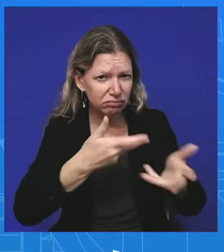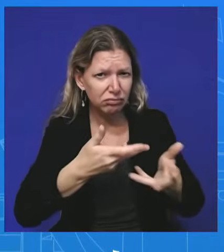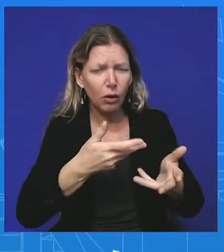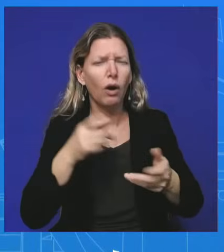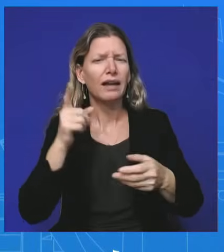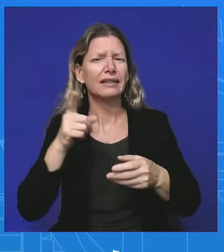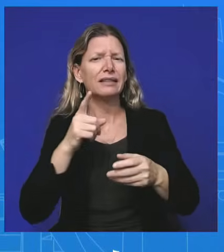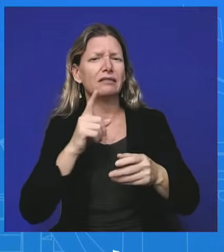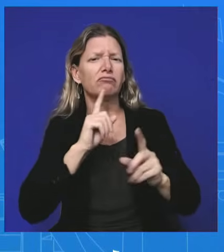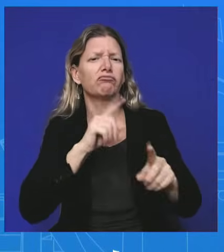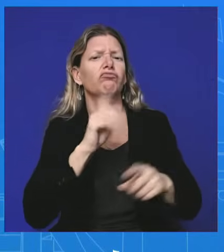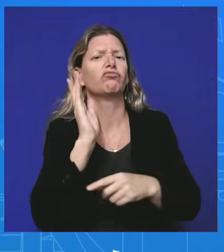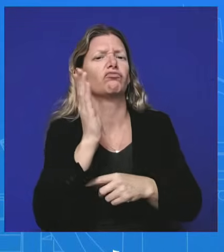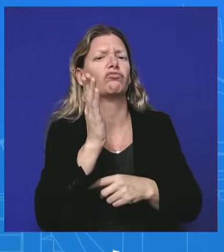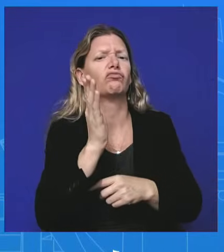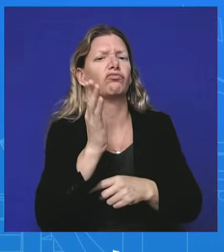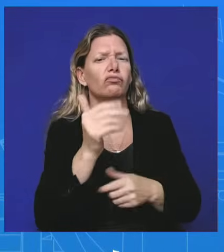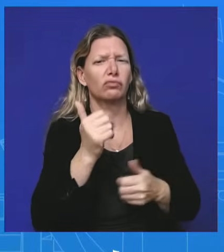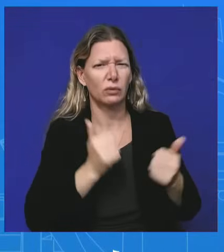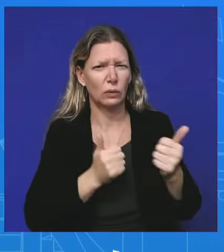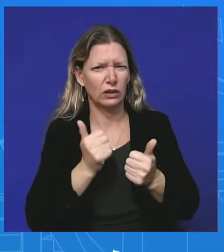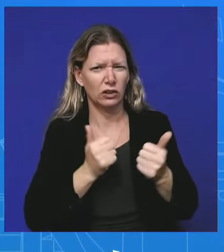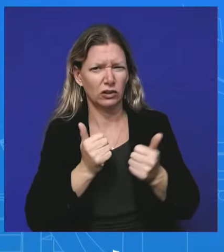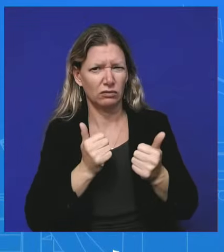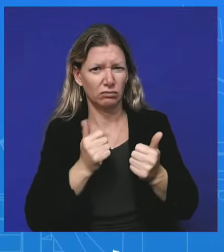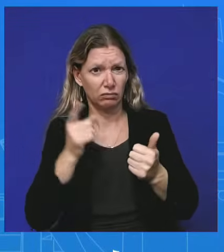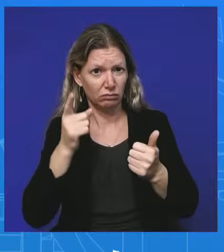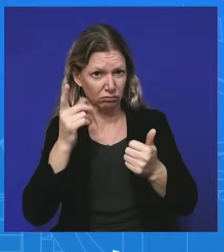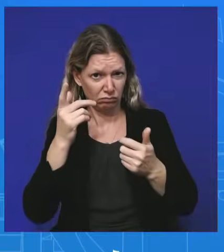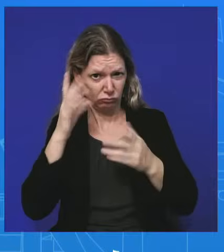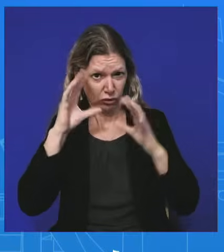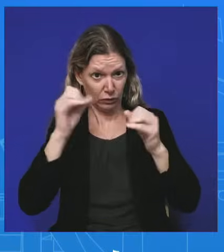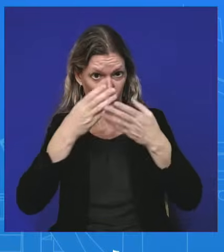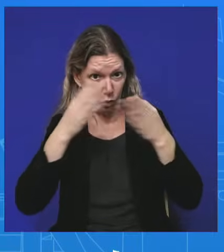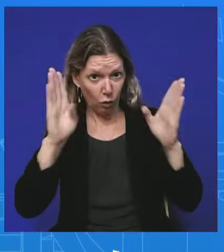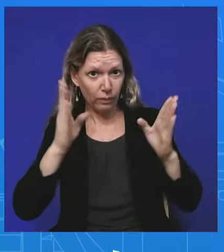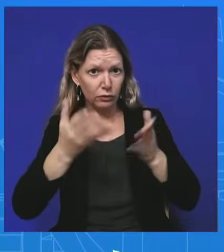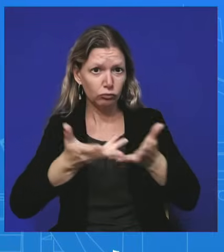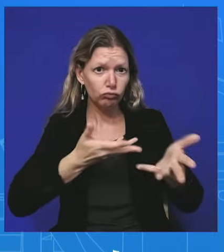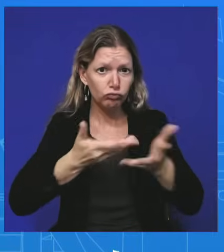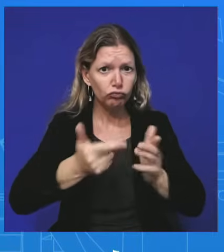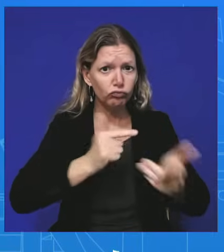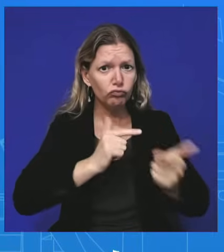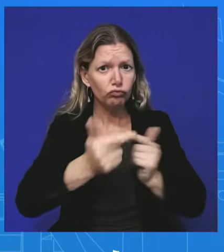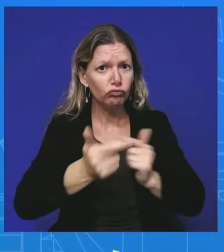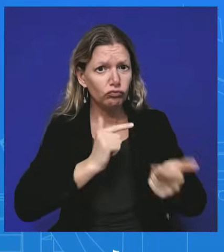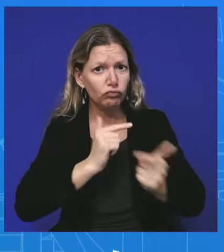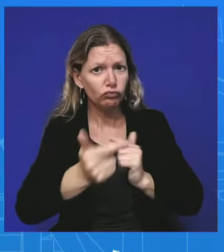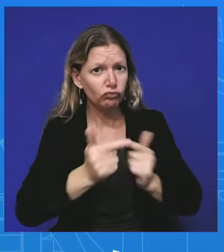Ms. Jean-Pierre: Yeah. The Press: You know, listening as opposed to speaking. Ms. Jean-Pierre: I mean, look, I -- I know you're saying "at them." I don't -- we don't see it "at them."